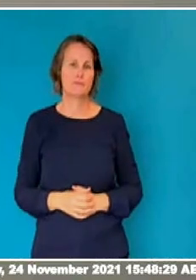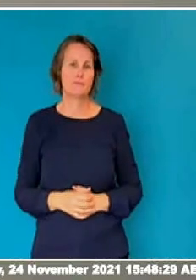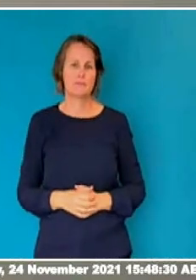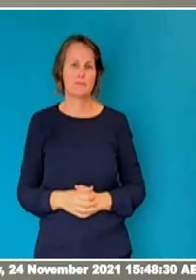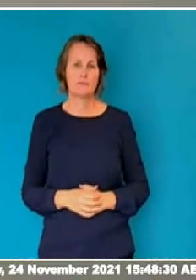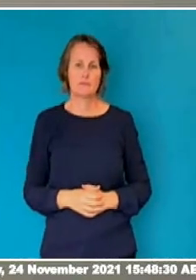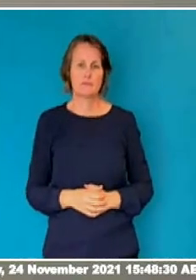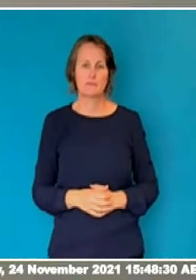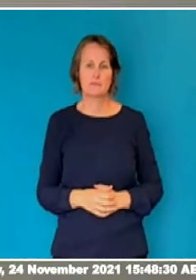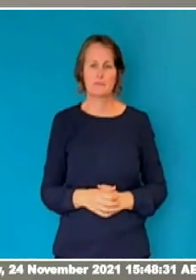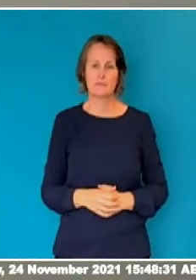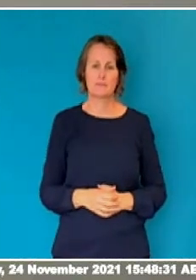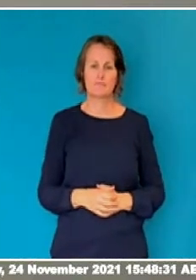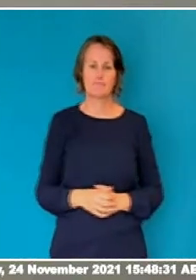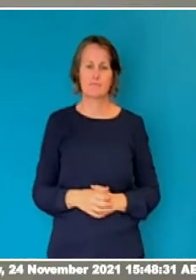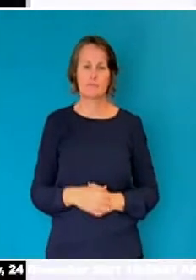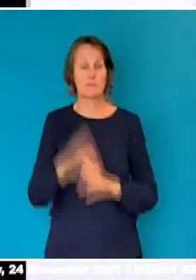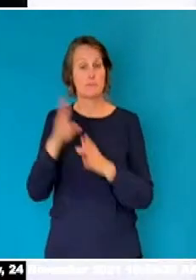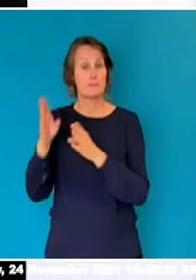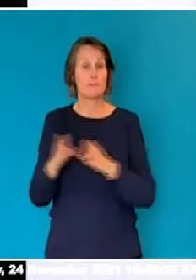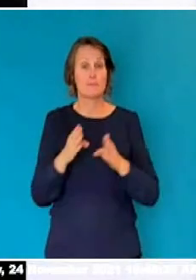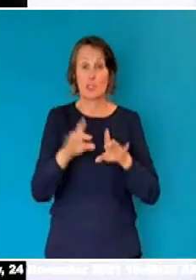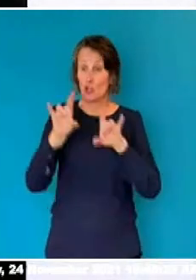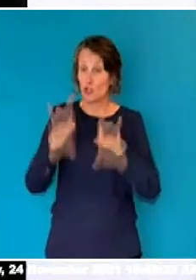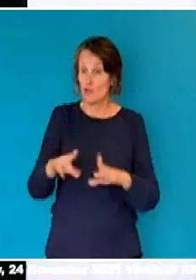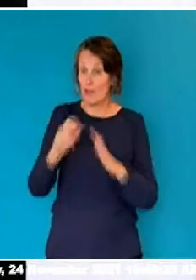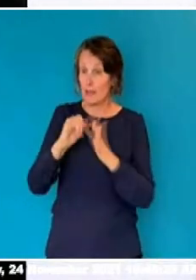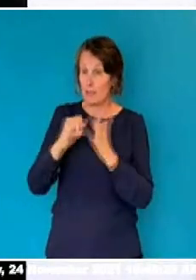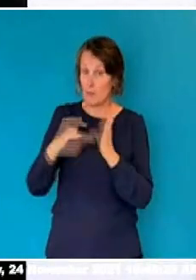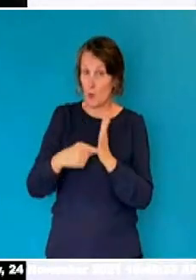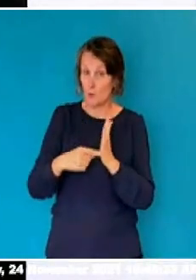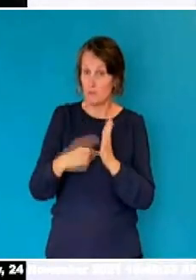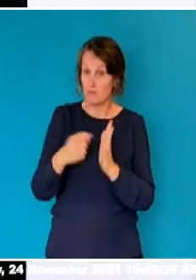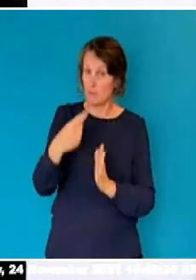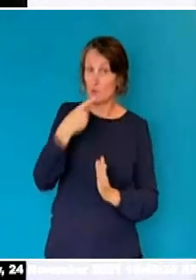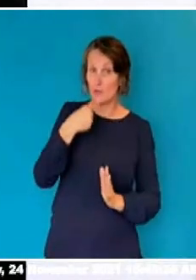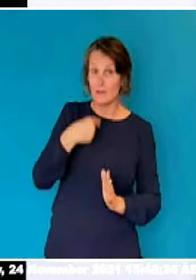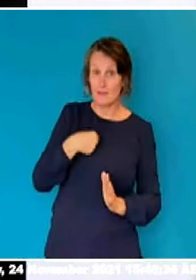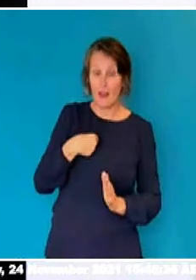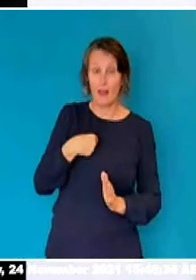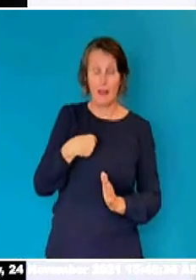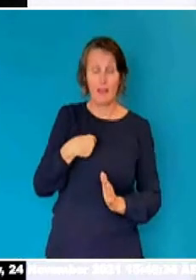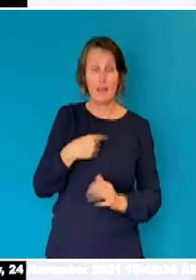Returning to you now, Ms Davies, could you please explain to the Royal Commission how